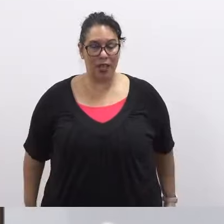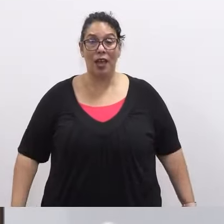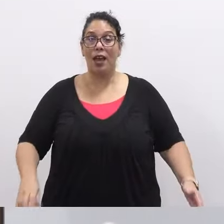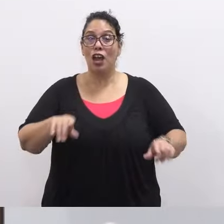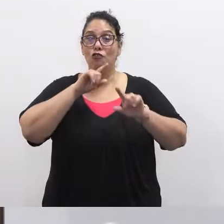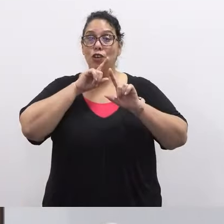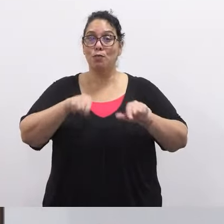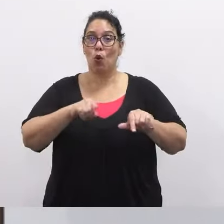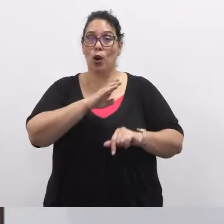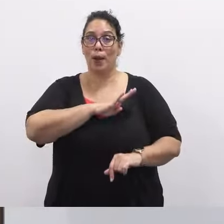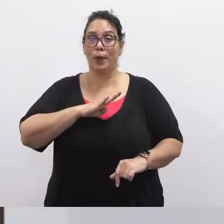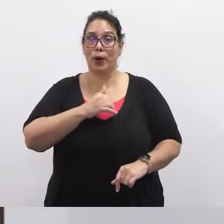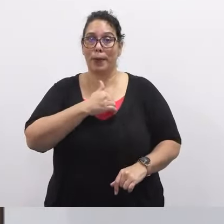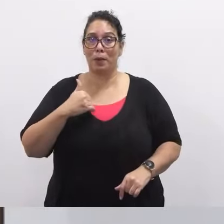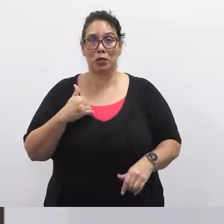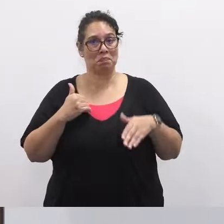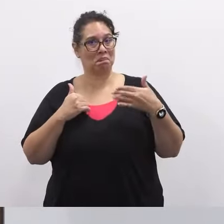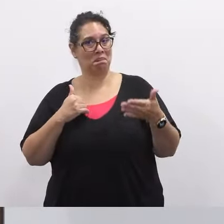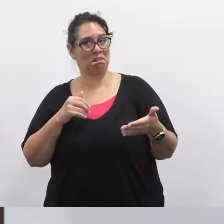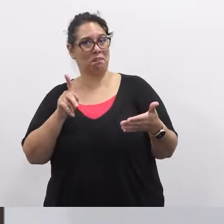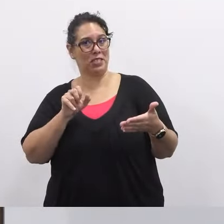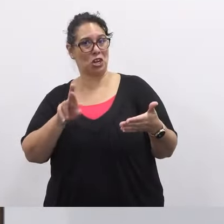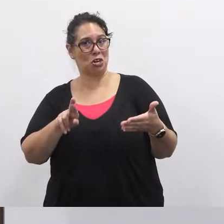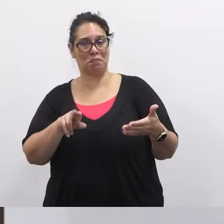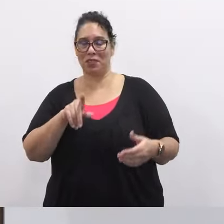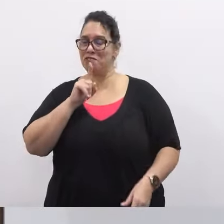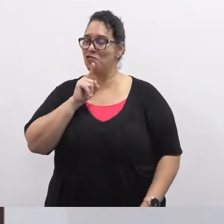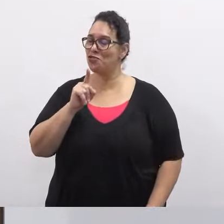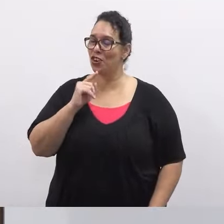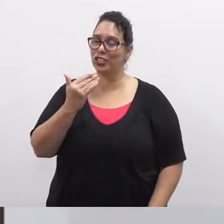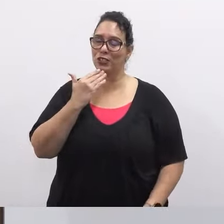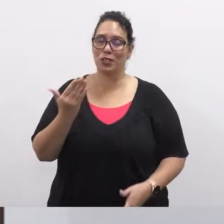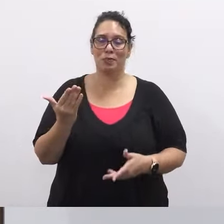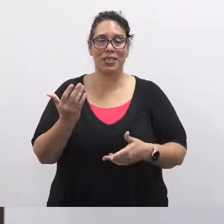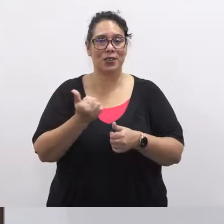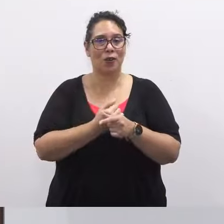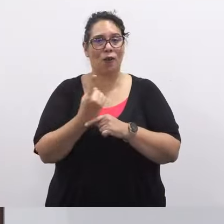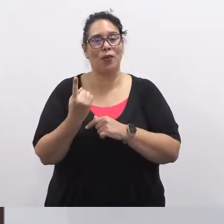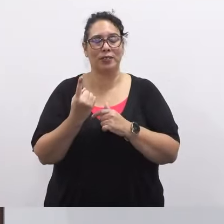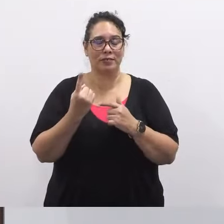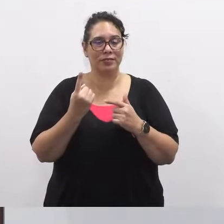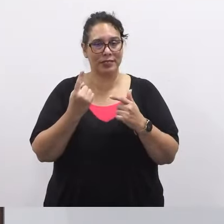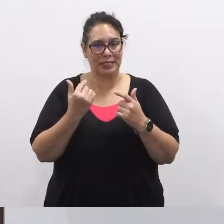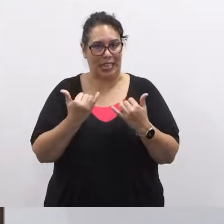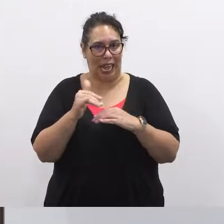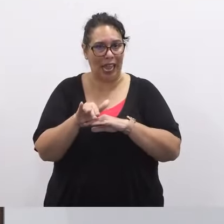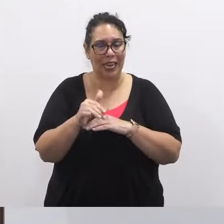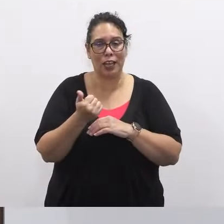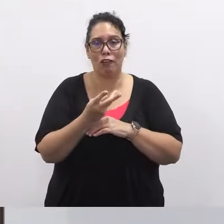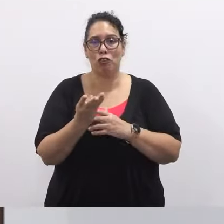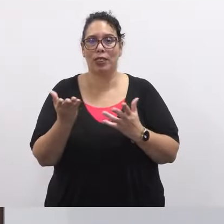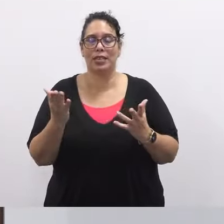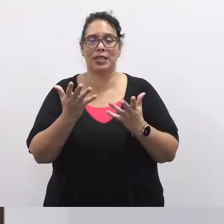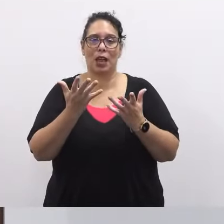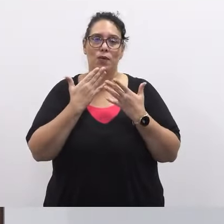Ms. Kerr, why don't you start us off? Sure, it's good to be with all of you tonight. A couple things, I want to thank Ms. Carpenter at Heart,